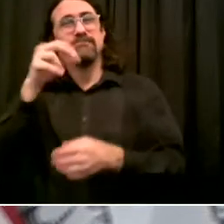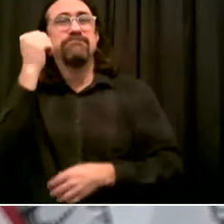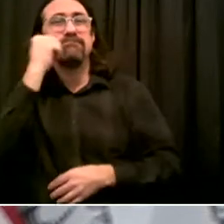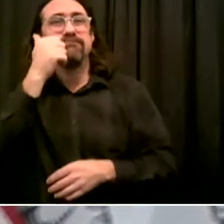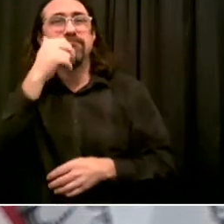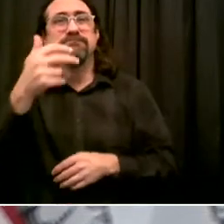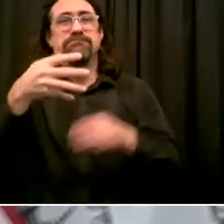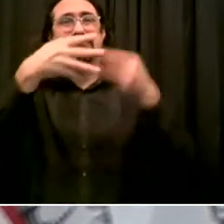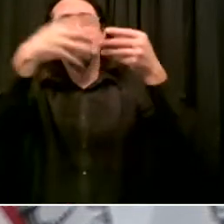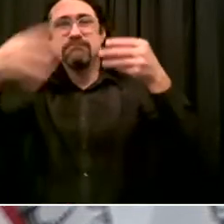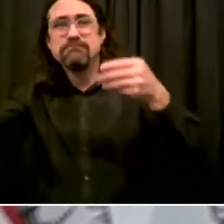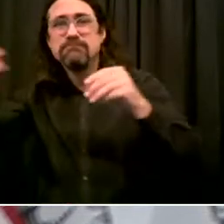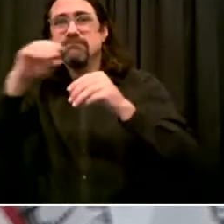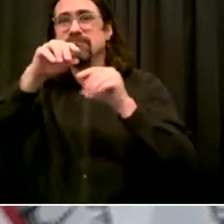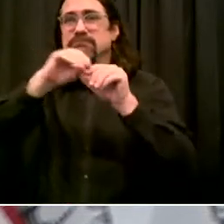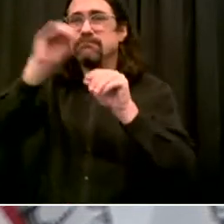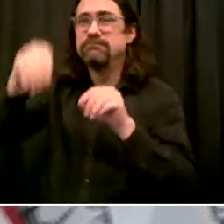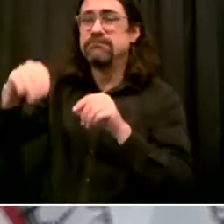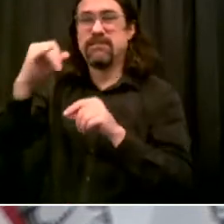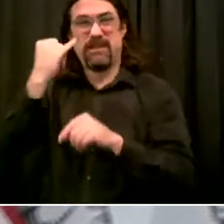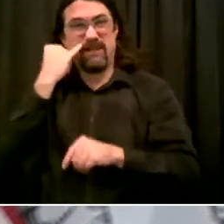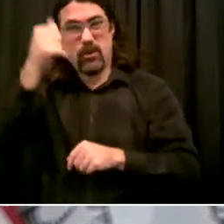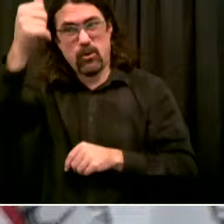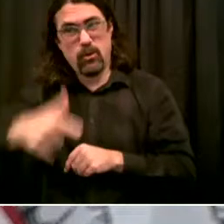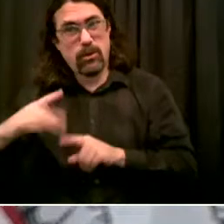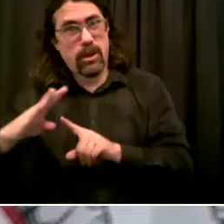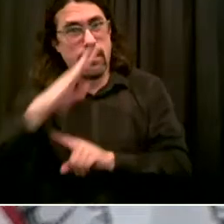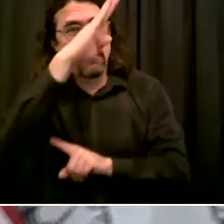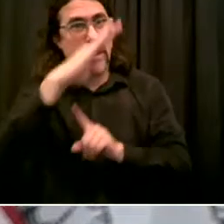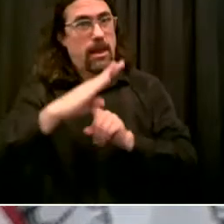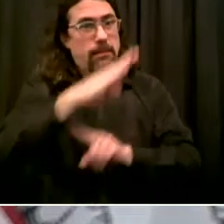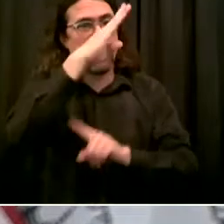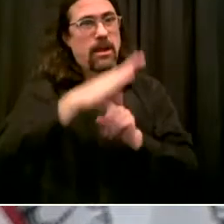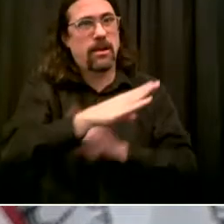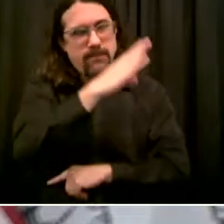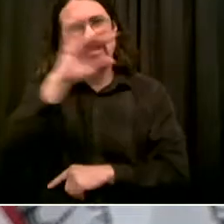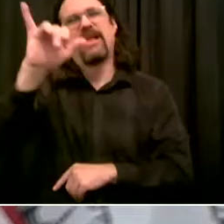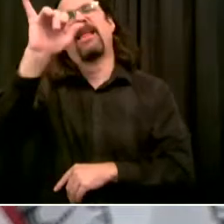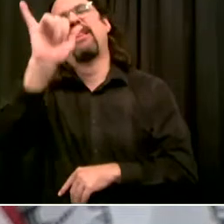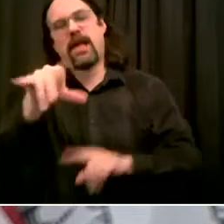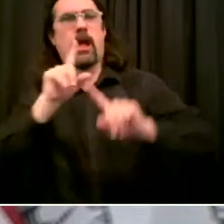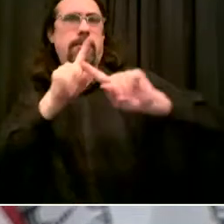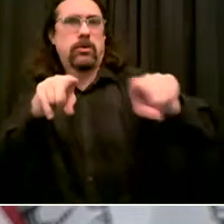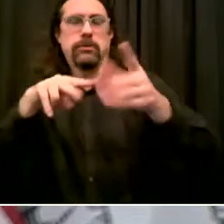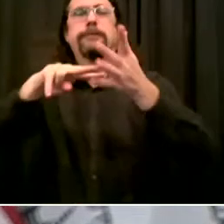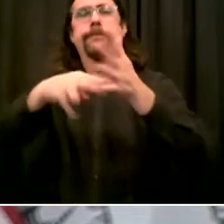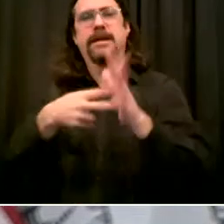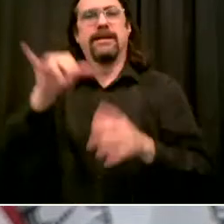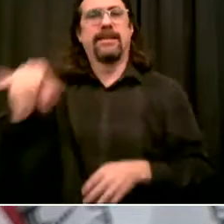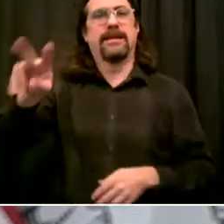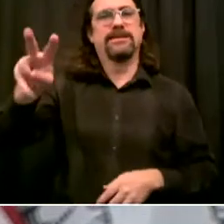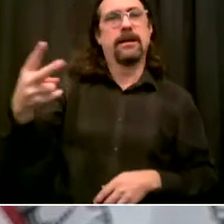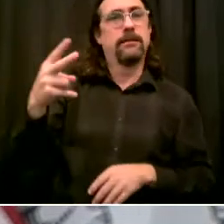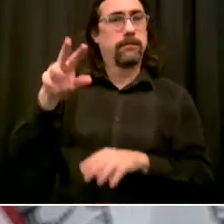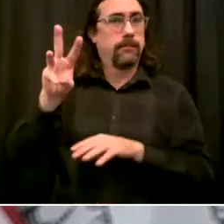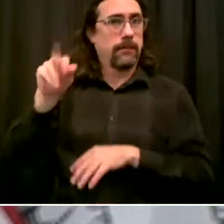SECOND WAVE. GO AHEAD. Reporter: OKAY, I'M WEARING